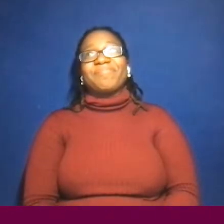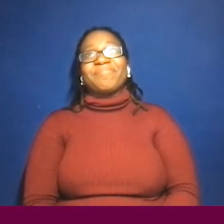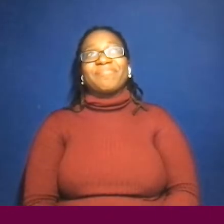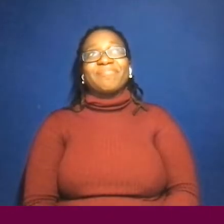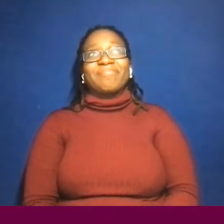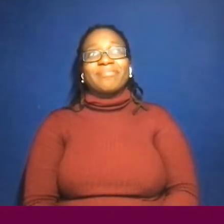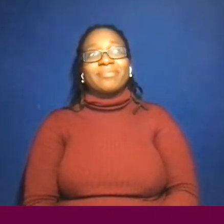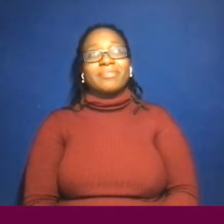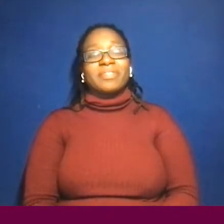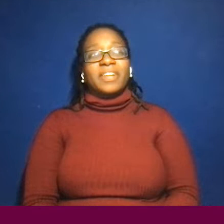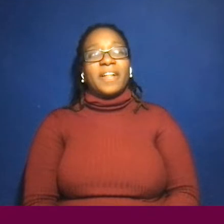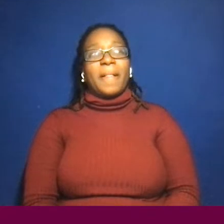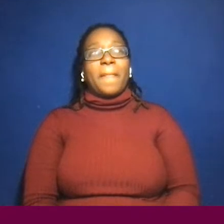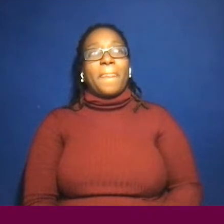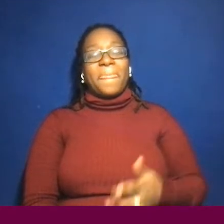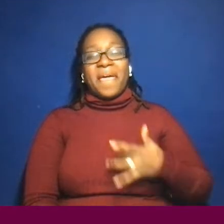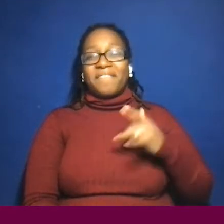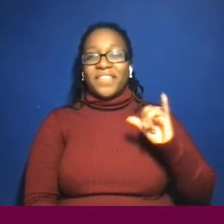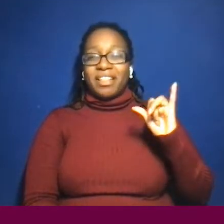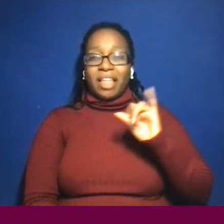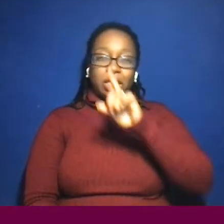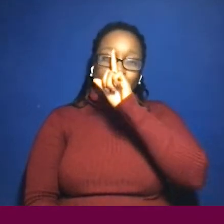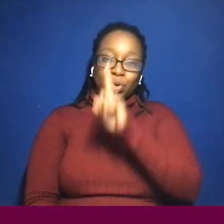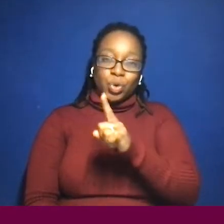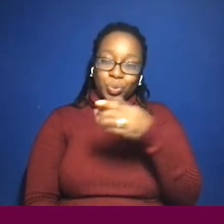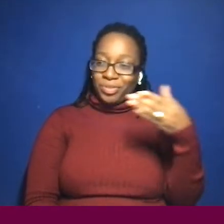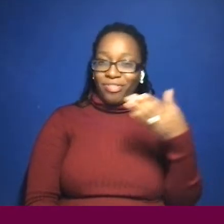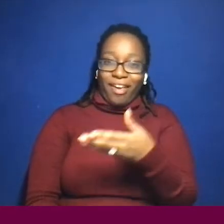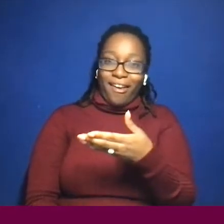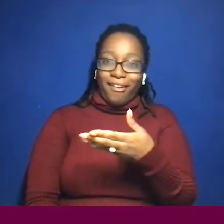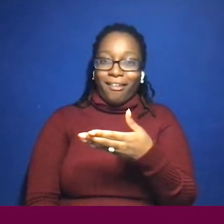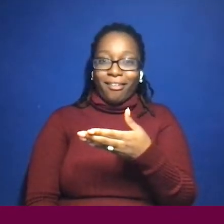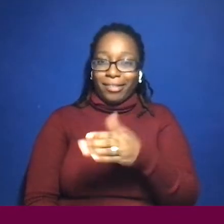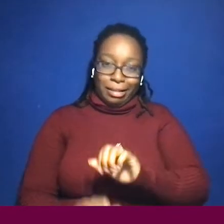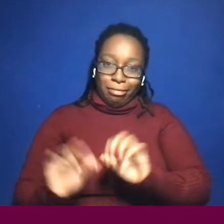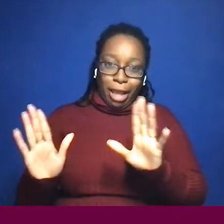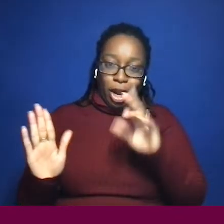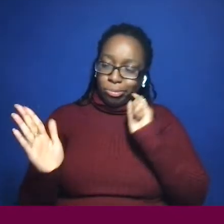I felt like truth was its own form of activism, if that makes sense. If you tell